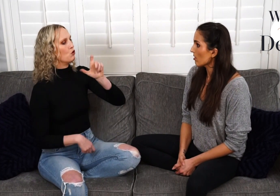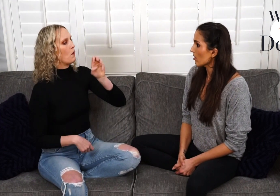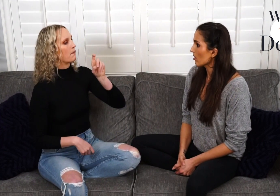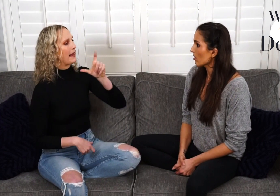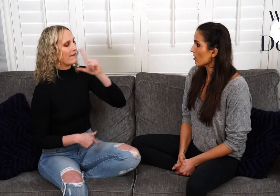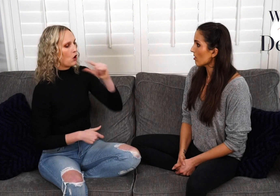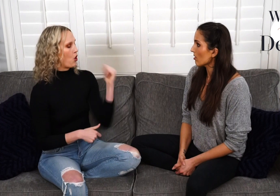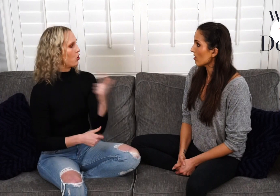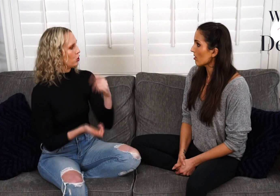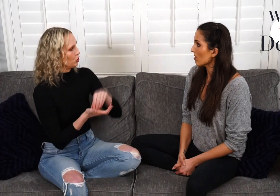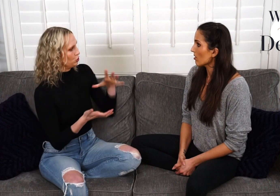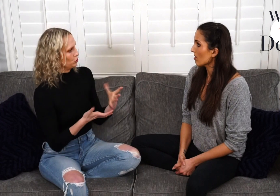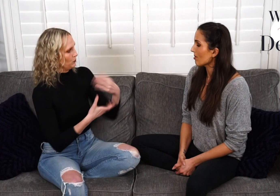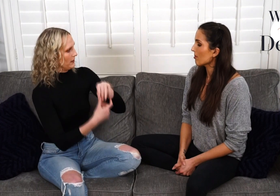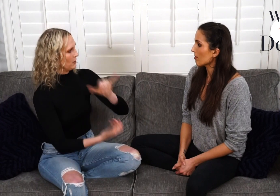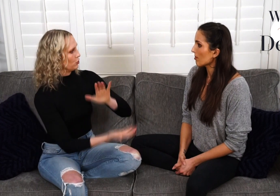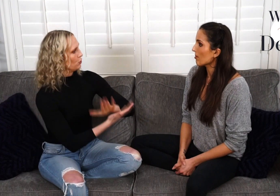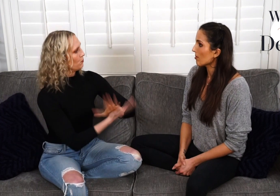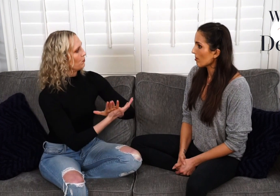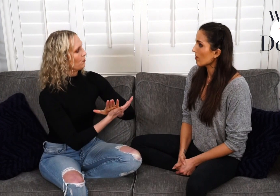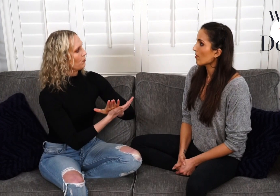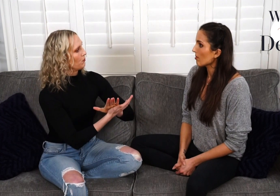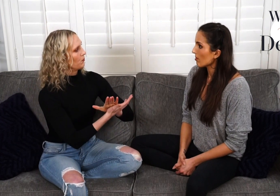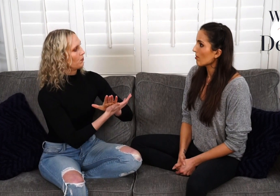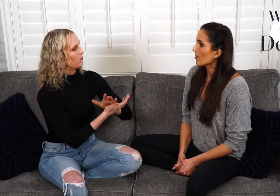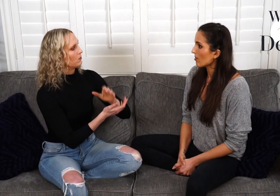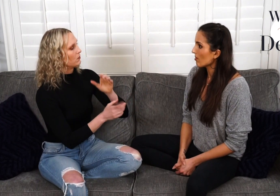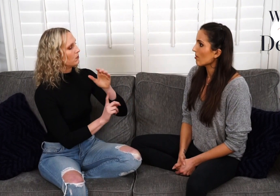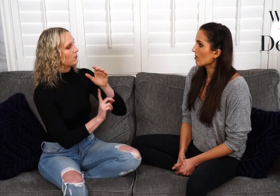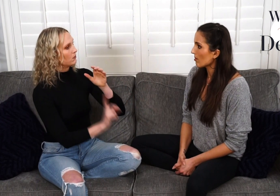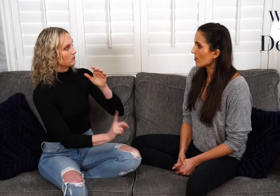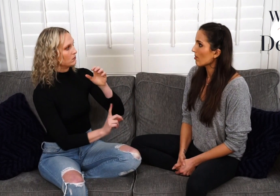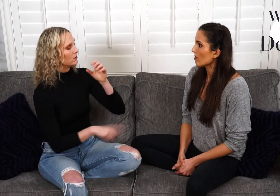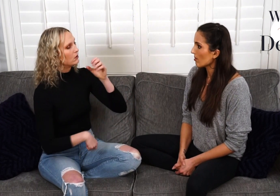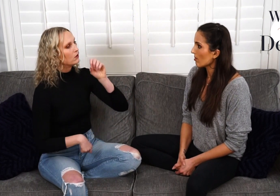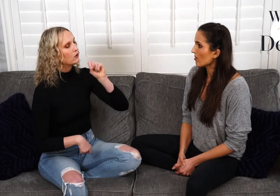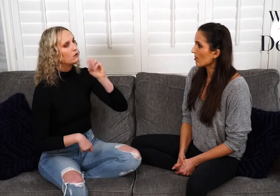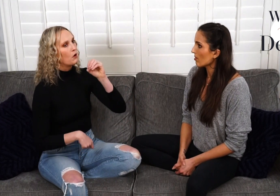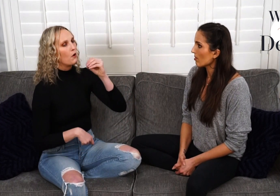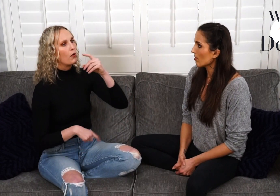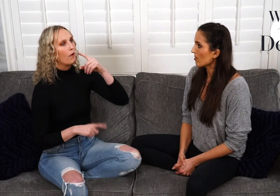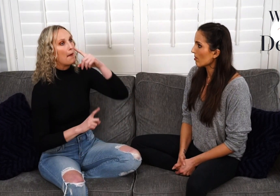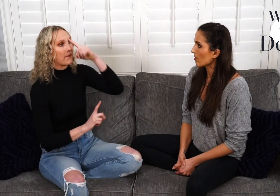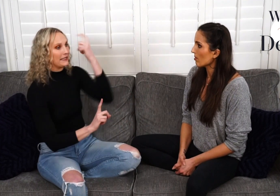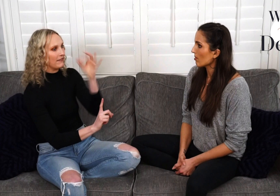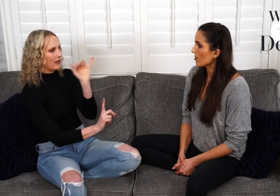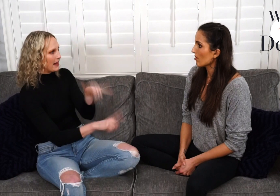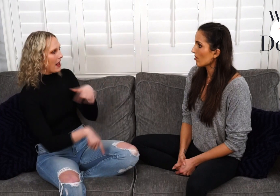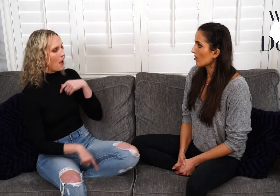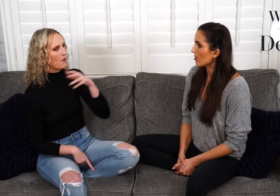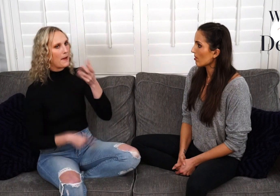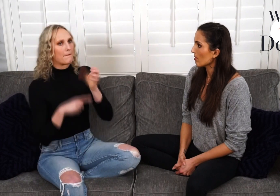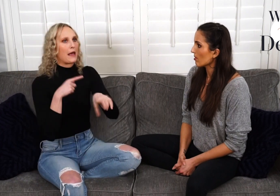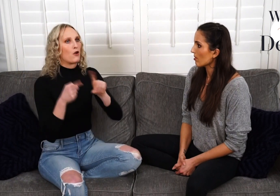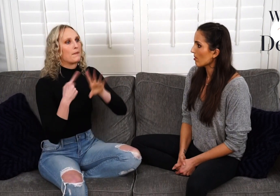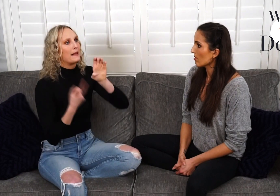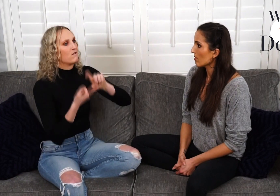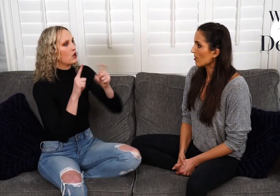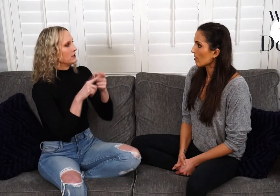a “role model” for every student in my school and so because of that, I was made to be